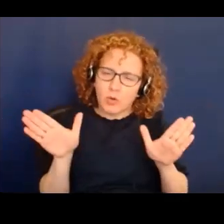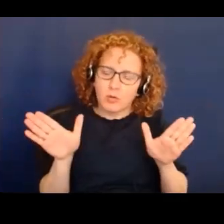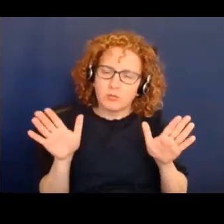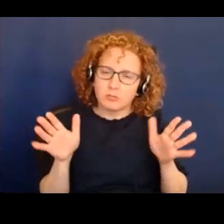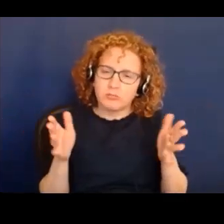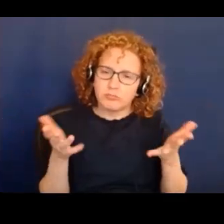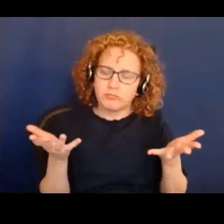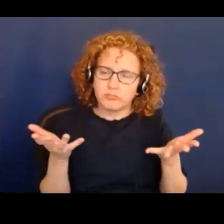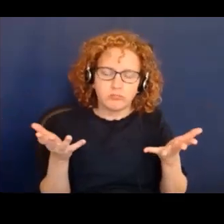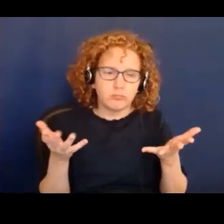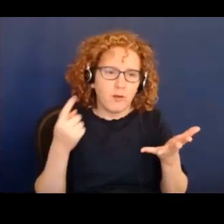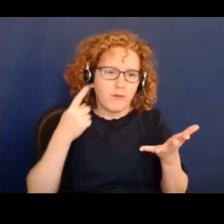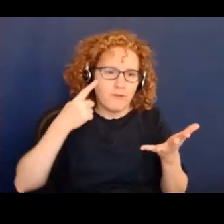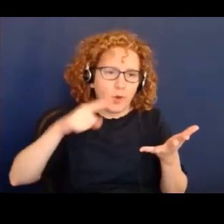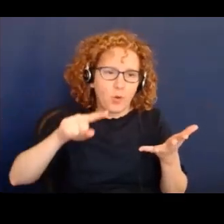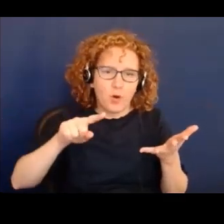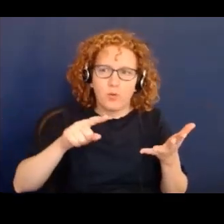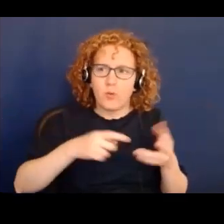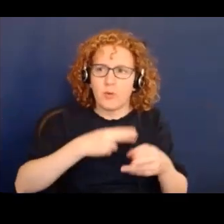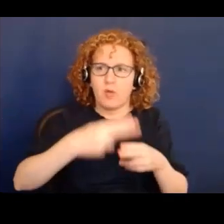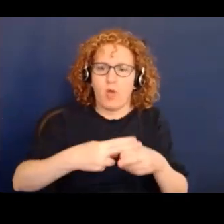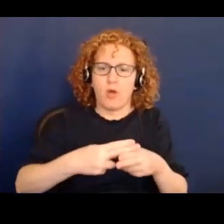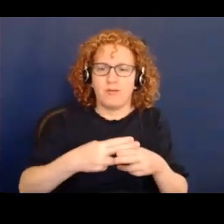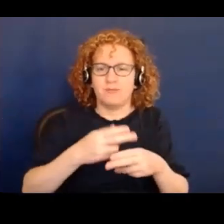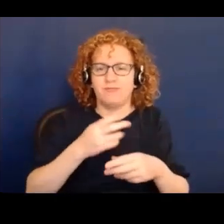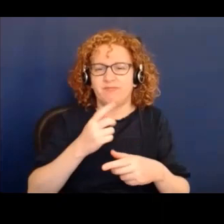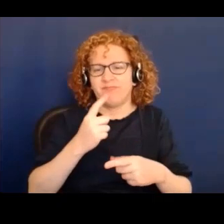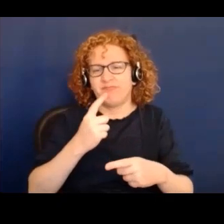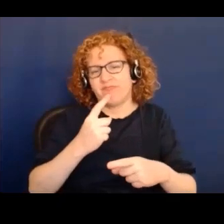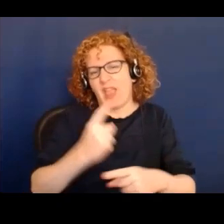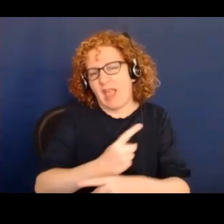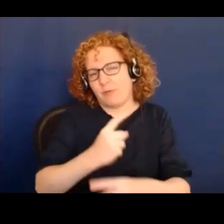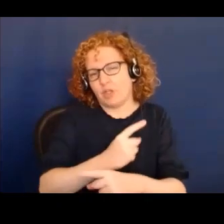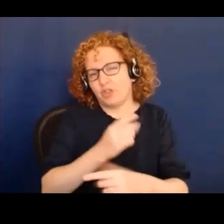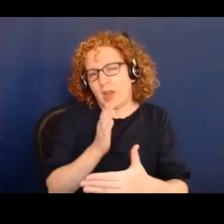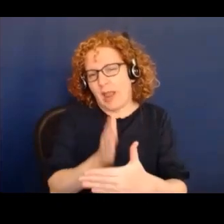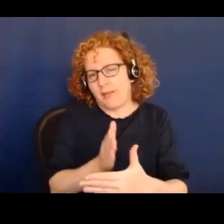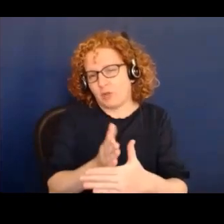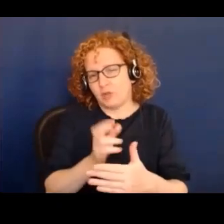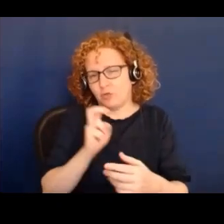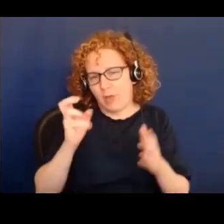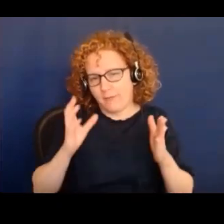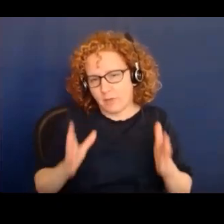what we might maybe sort of call the average traveler our travel advisors are relatively brief